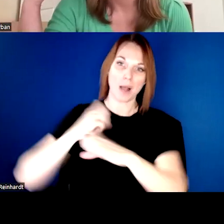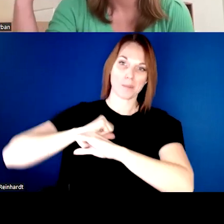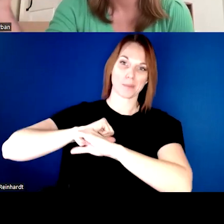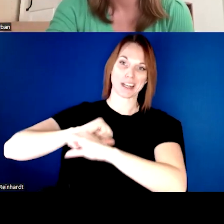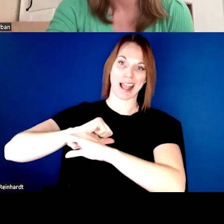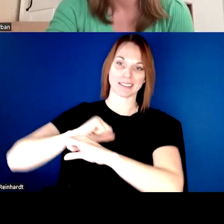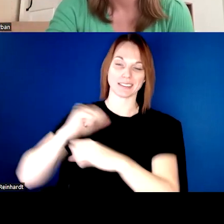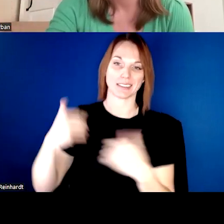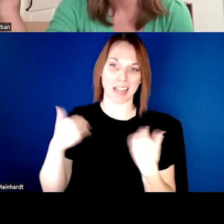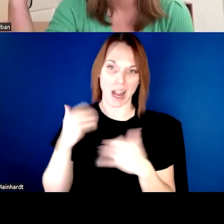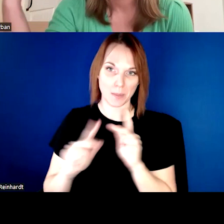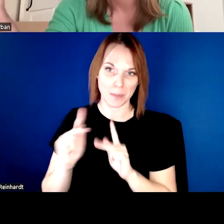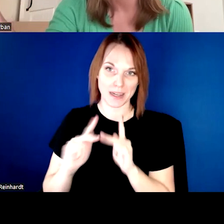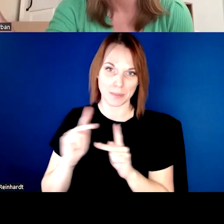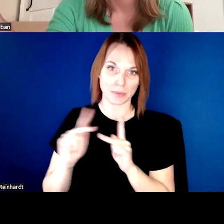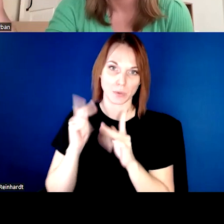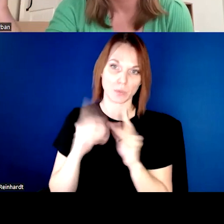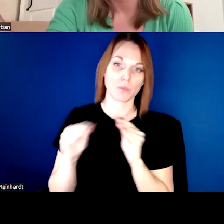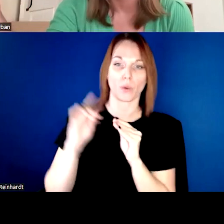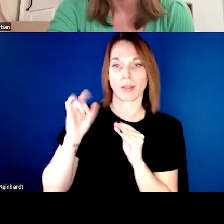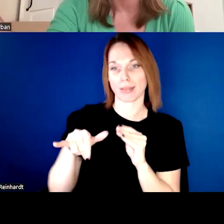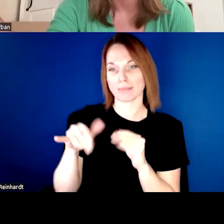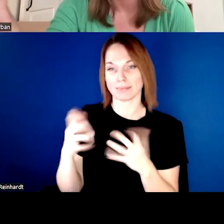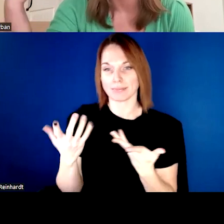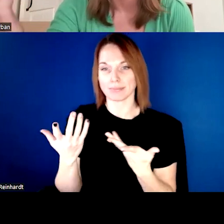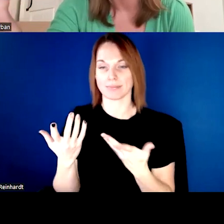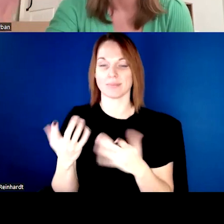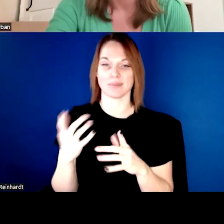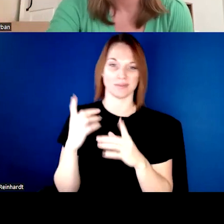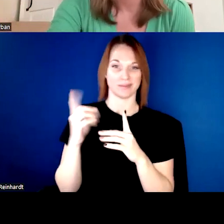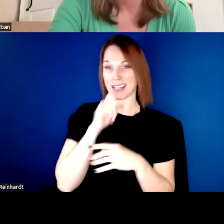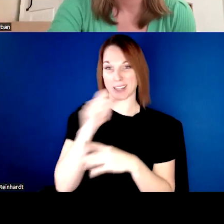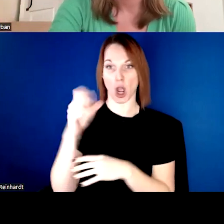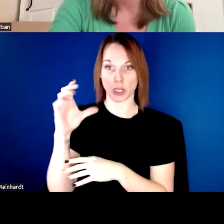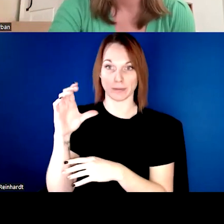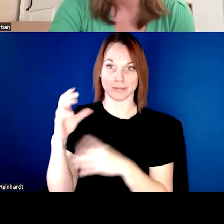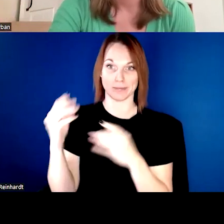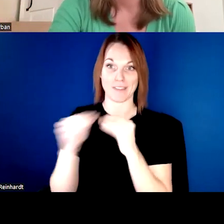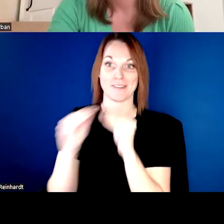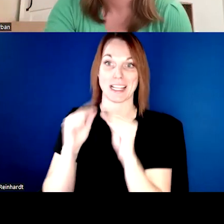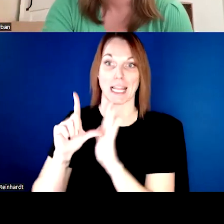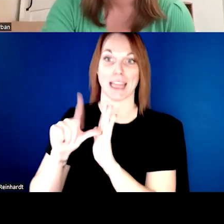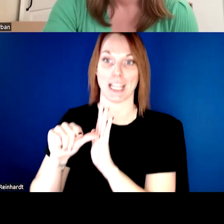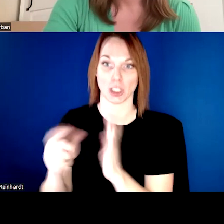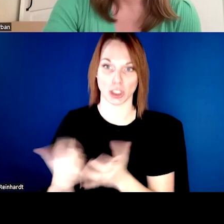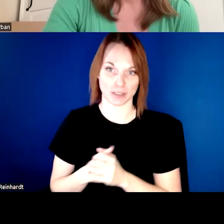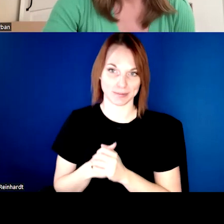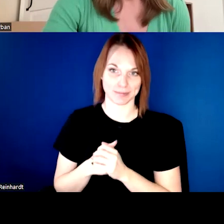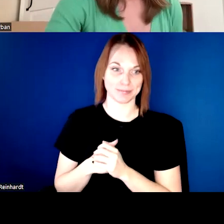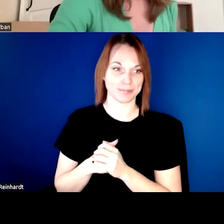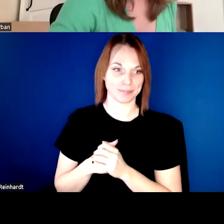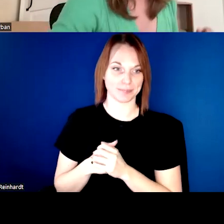trying to cure them after they've run into a lot of trouble okay? So when we